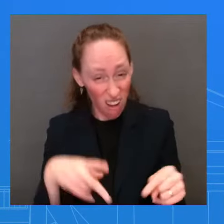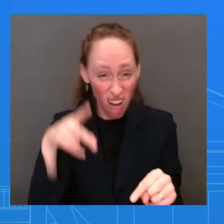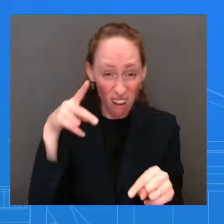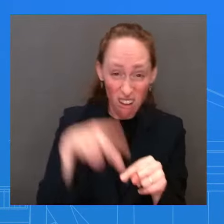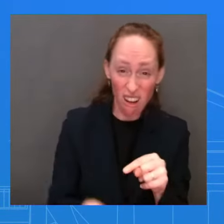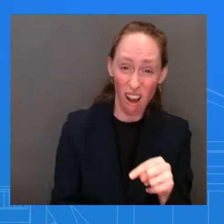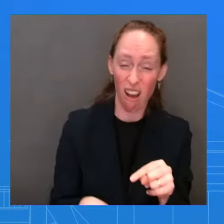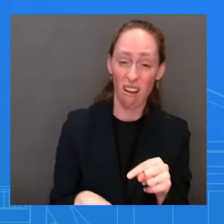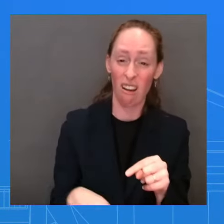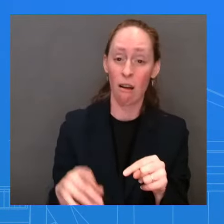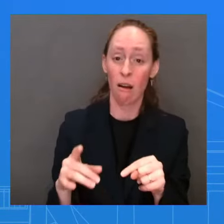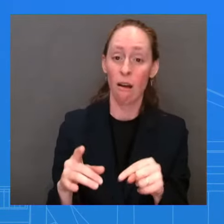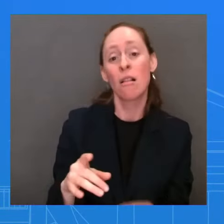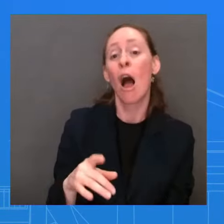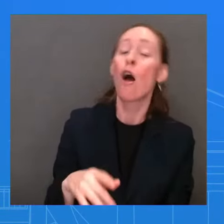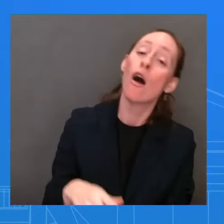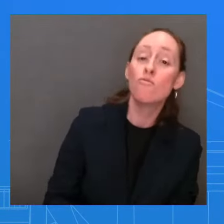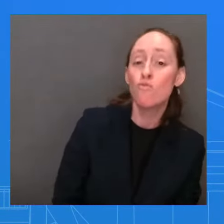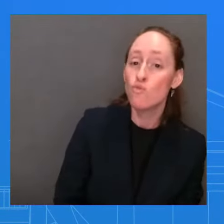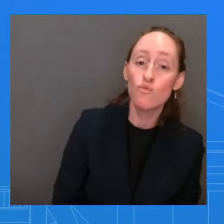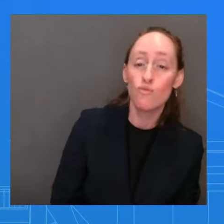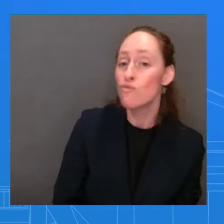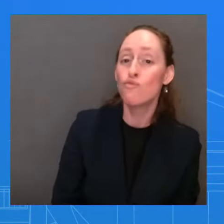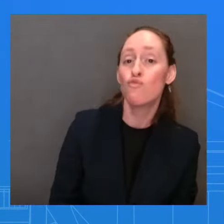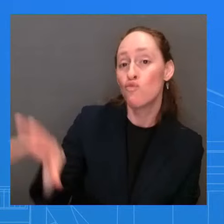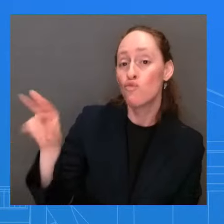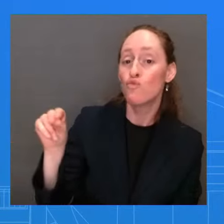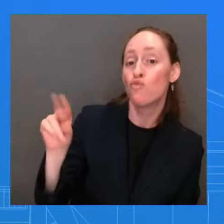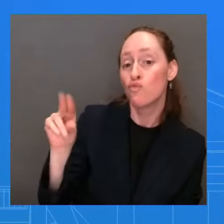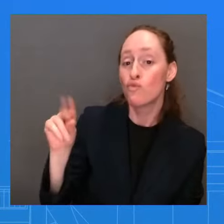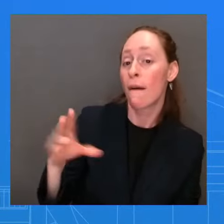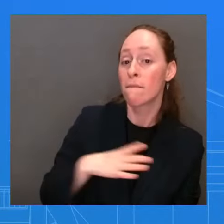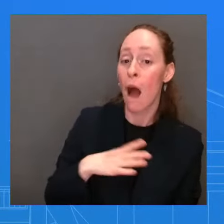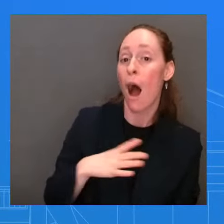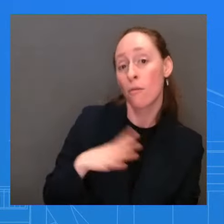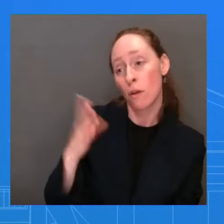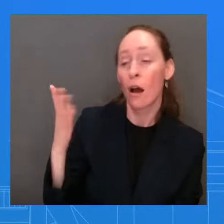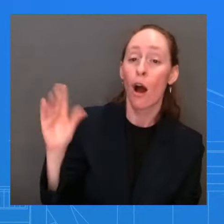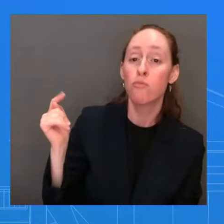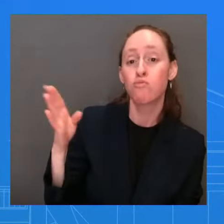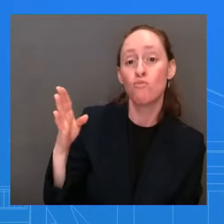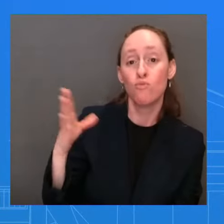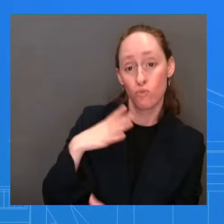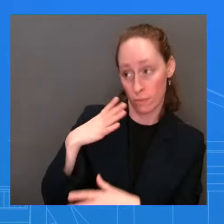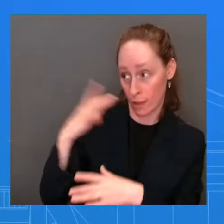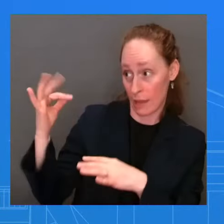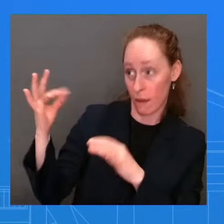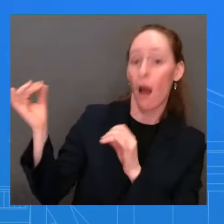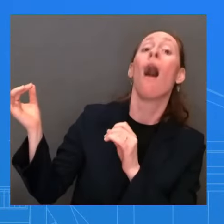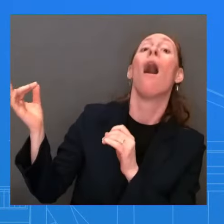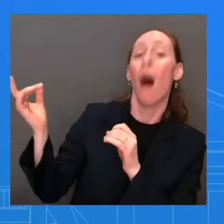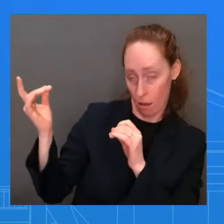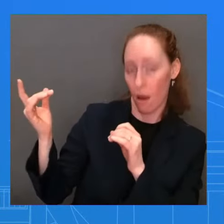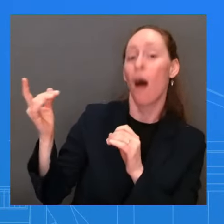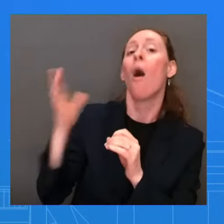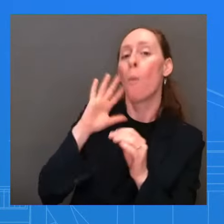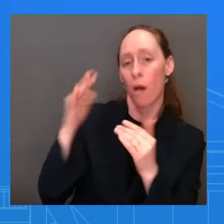you want to move forward here is to -- for us to agree on everything that they laid out in this bill is just ridiculous.